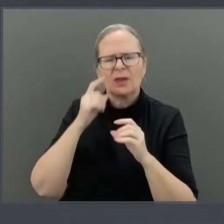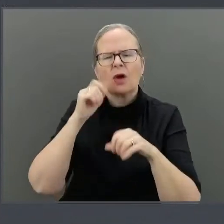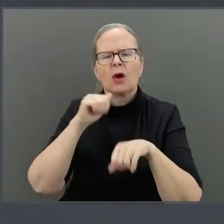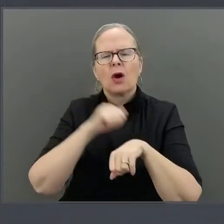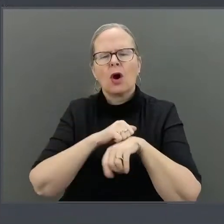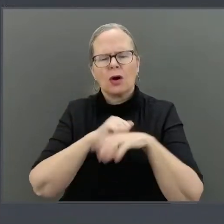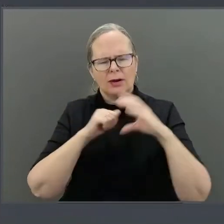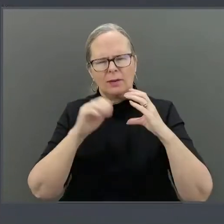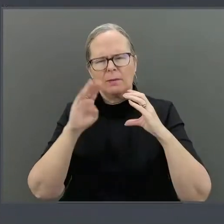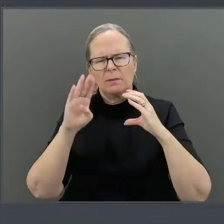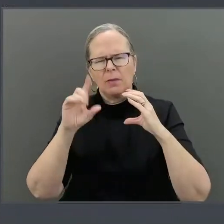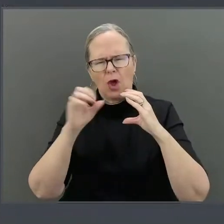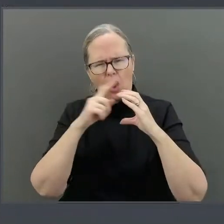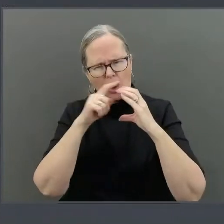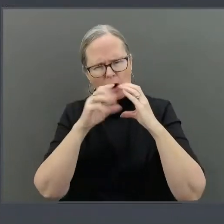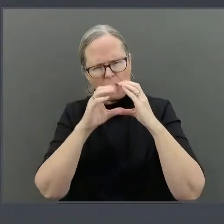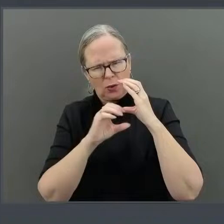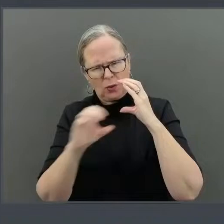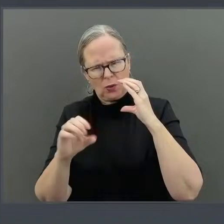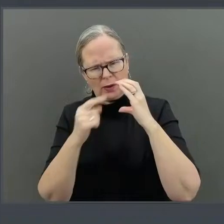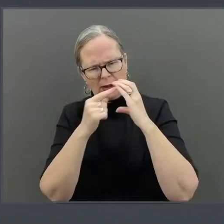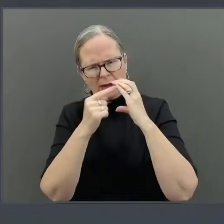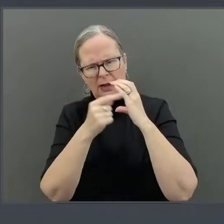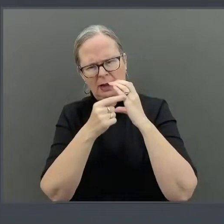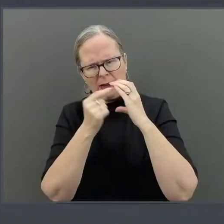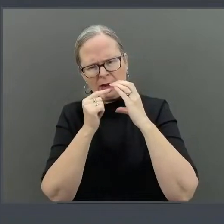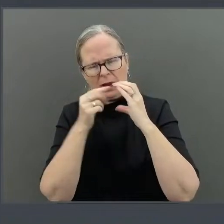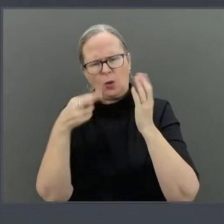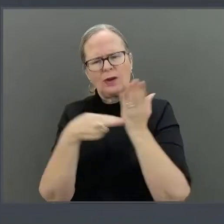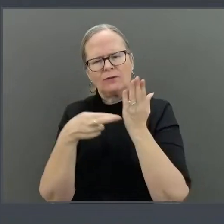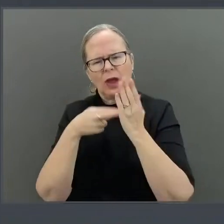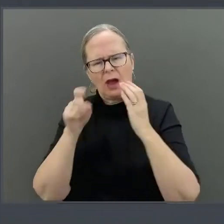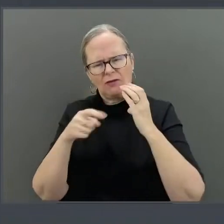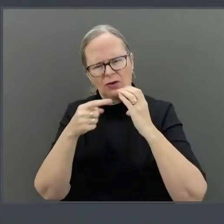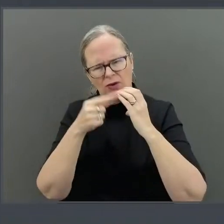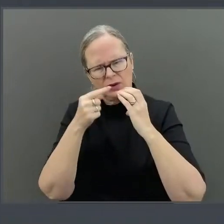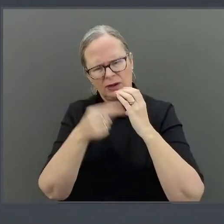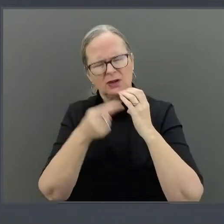instead of uh originally we had planned to take five sections of pipe and physically cut them